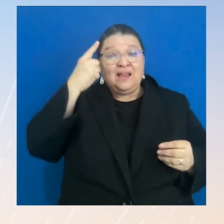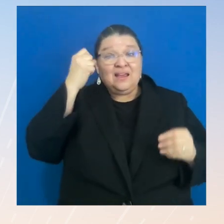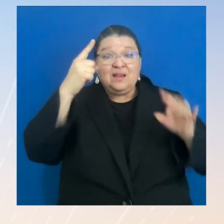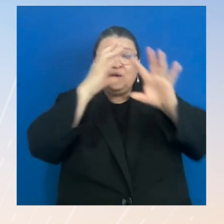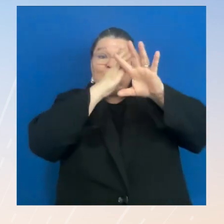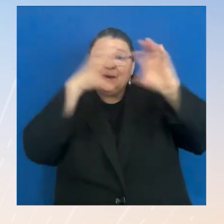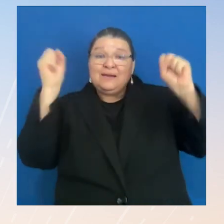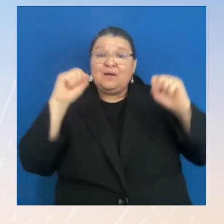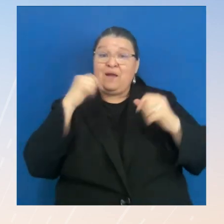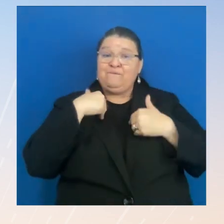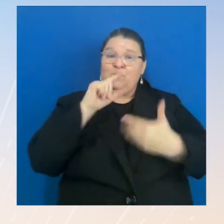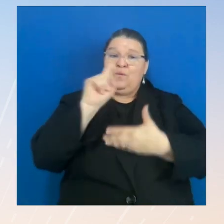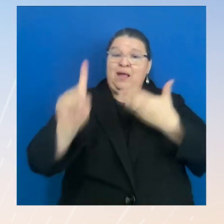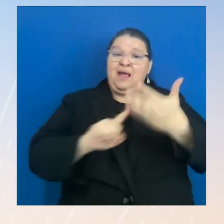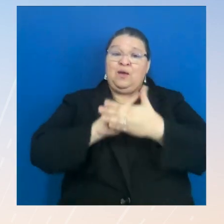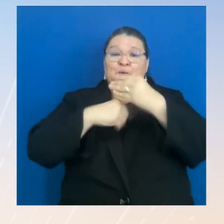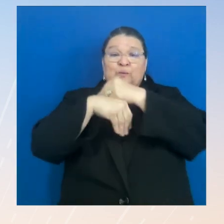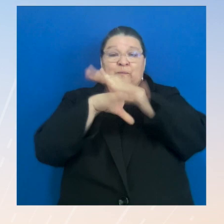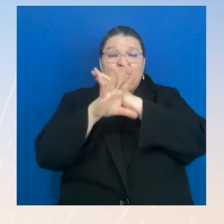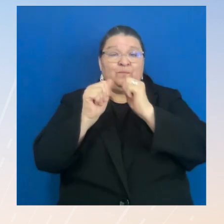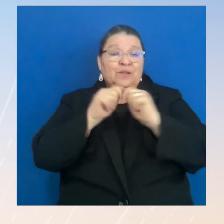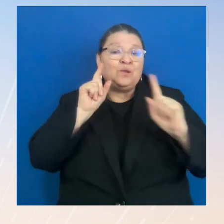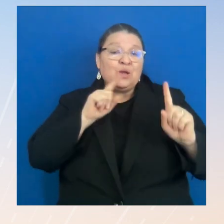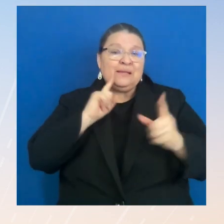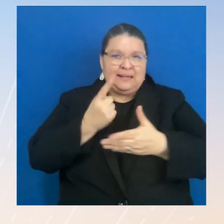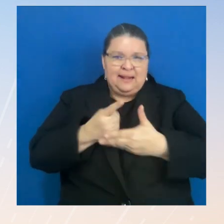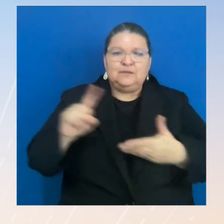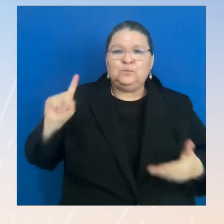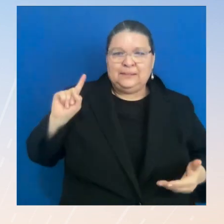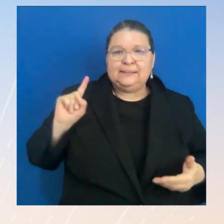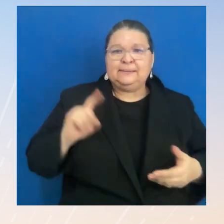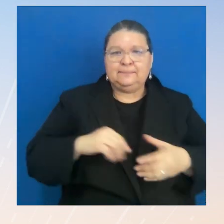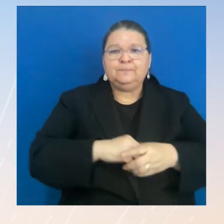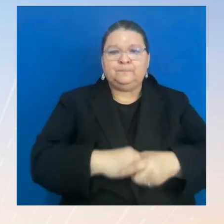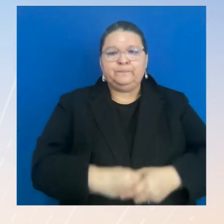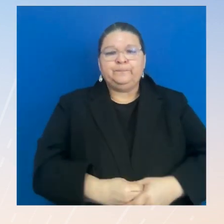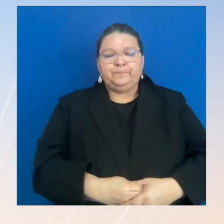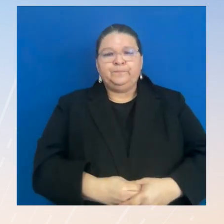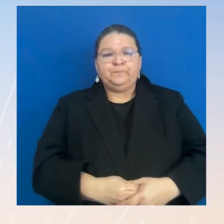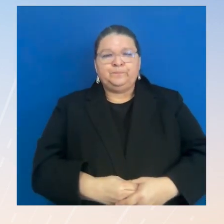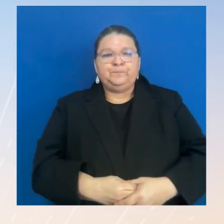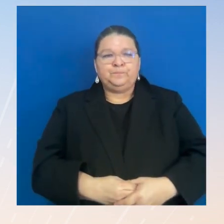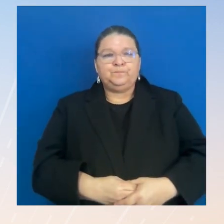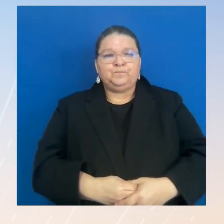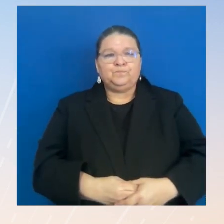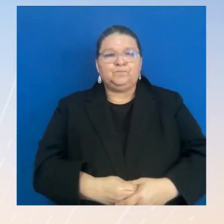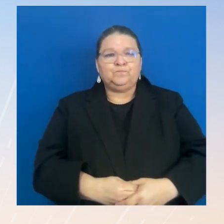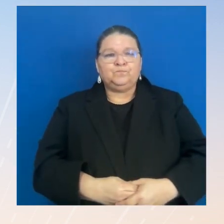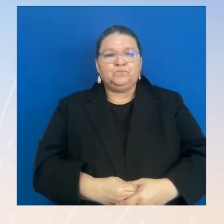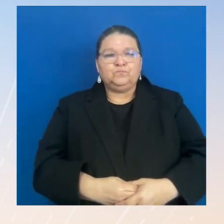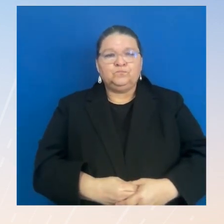Ms. Psaki: Go ahead, Ash. The Press: You mentioned before that President Zelenskyy gave an extremely powerful set of remarks to Canada,